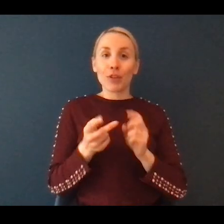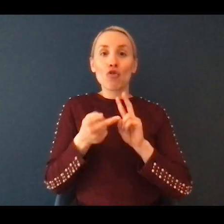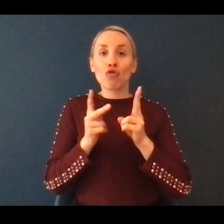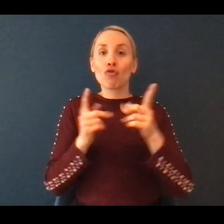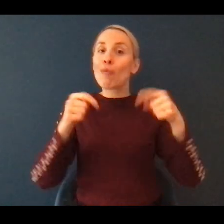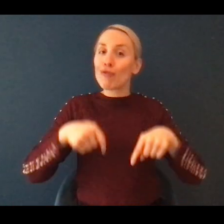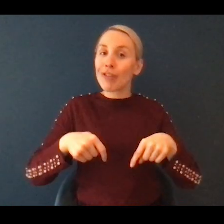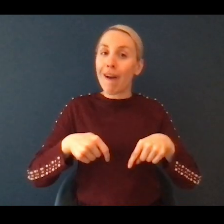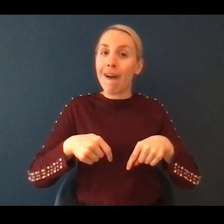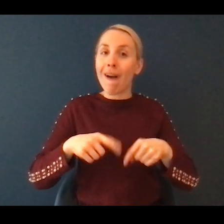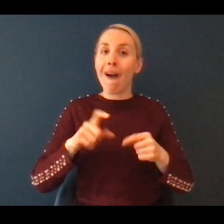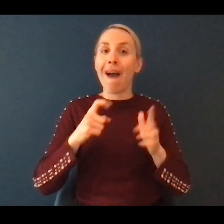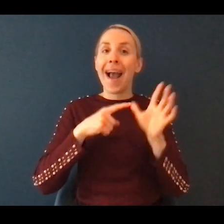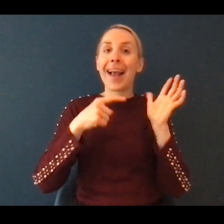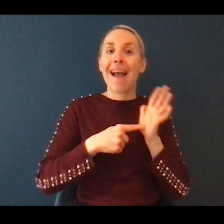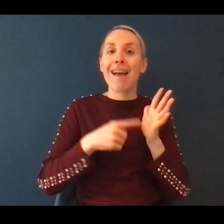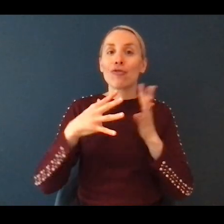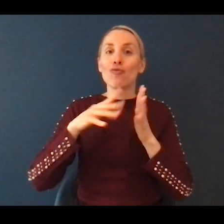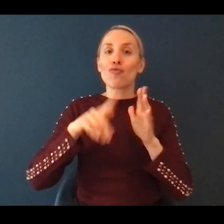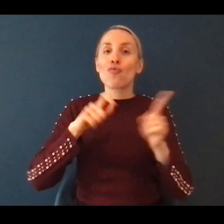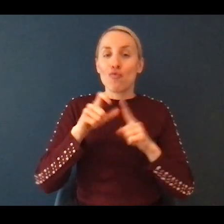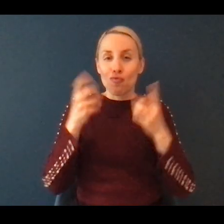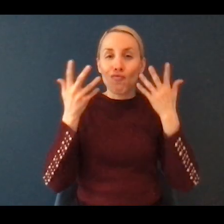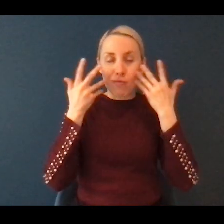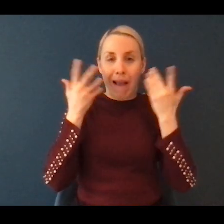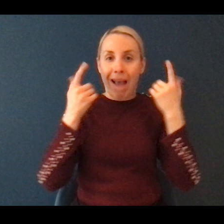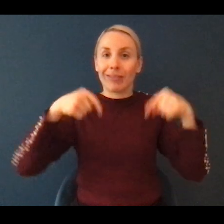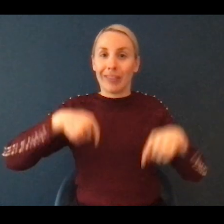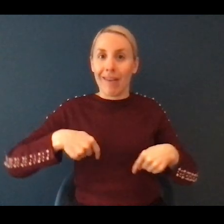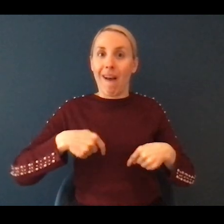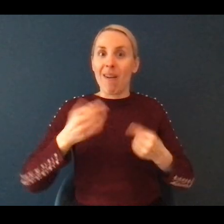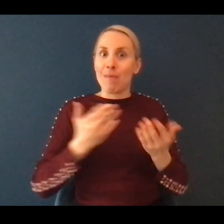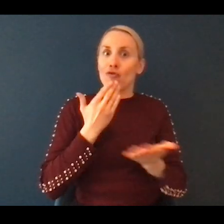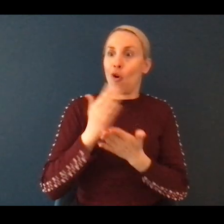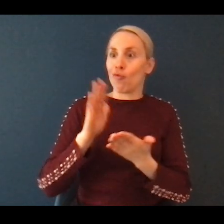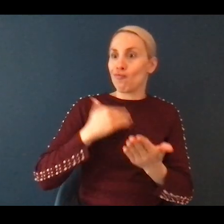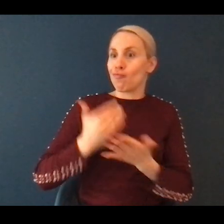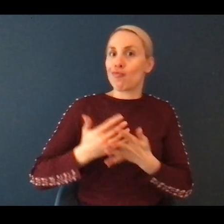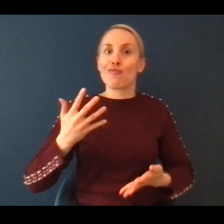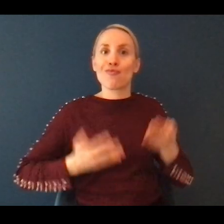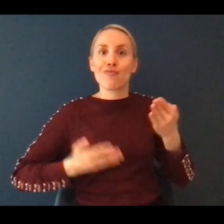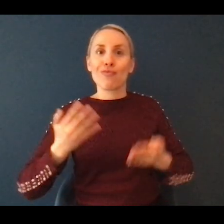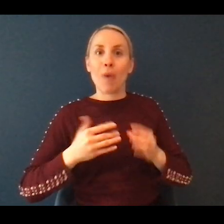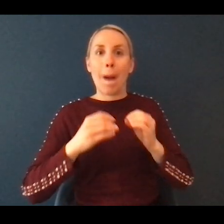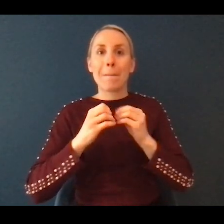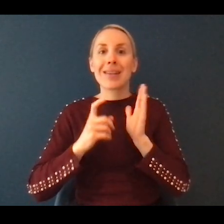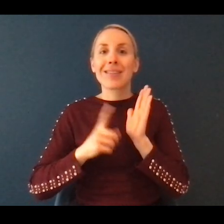who is interpreting this event into British Sign Language and if you want to view subtitles